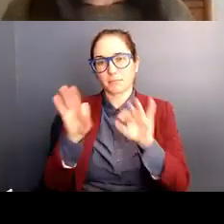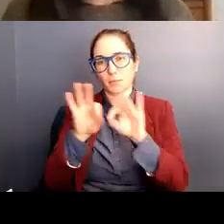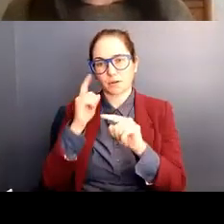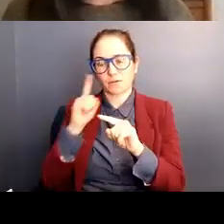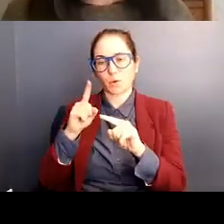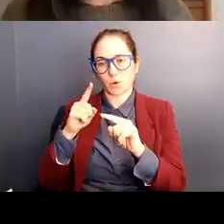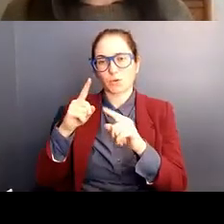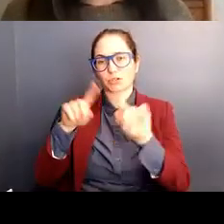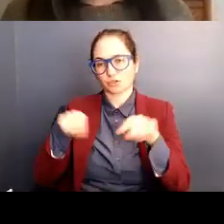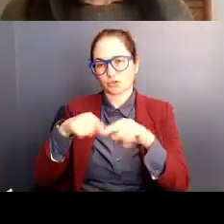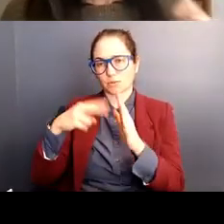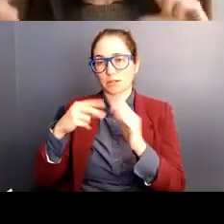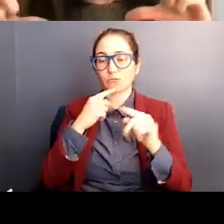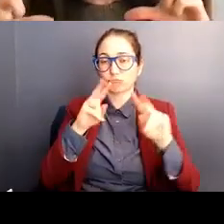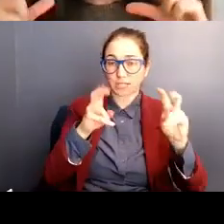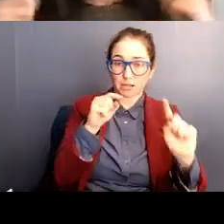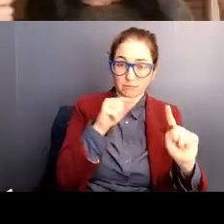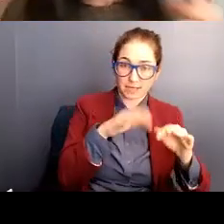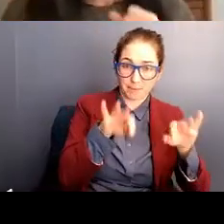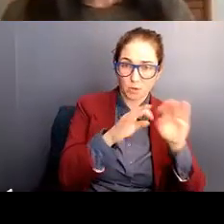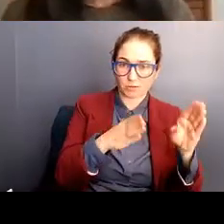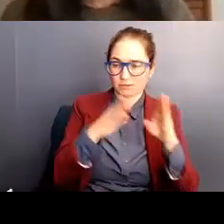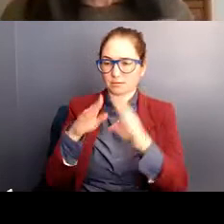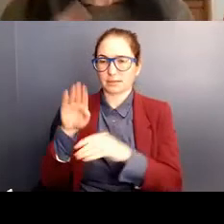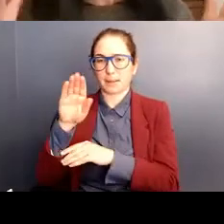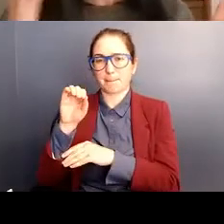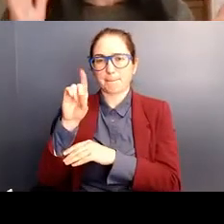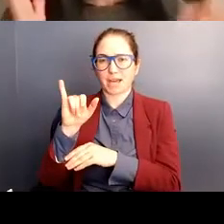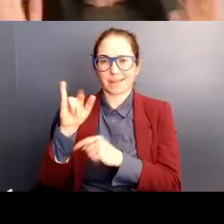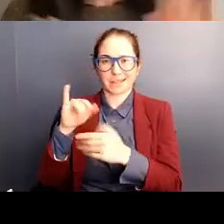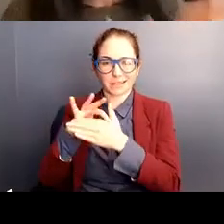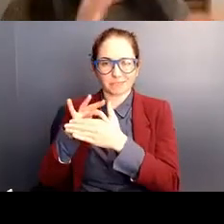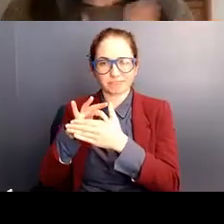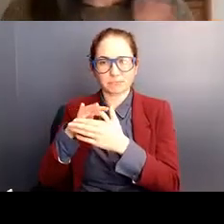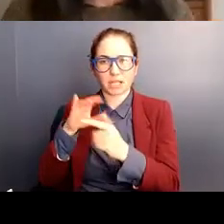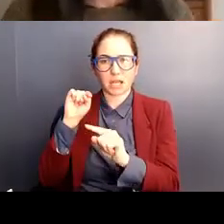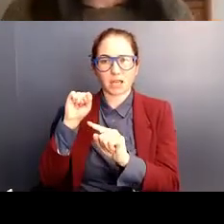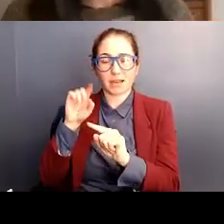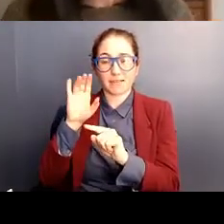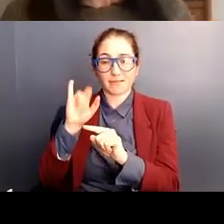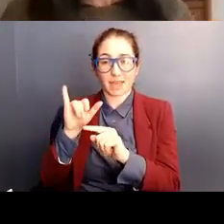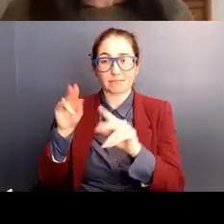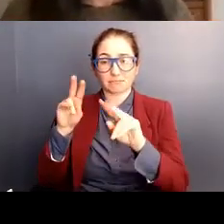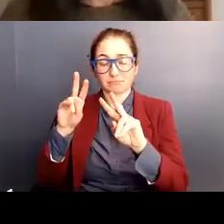that's the important stuff. And body, that's the meat. So they're going to -- it's going to prioritize, it creates a hierarchy